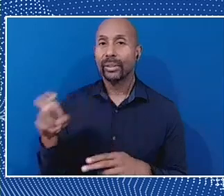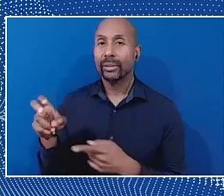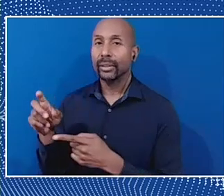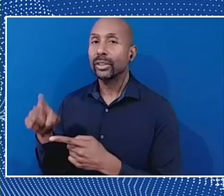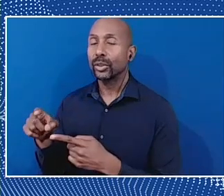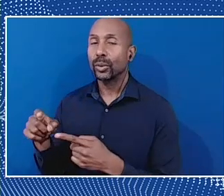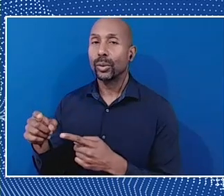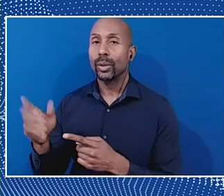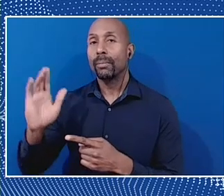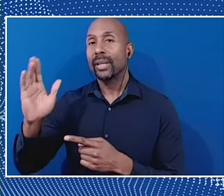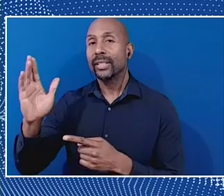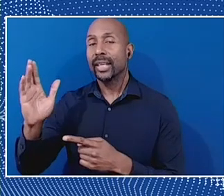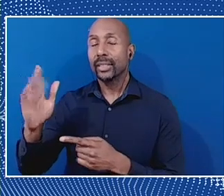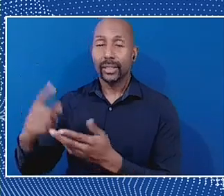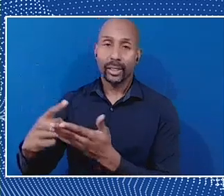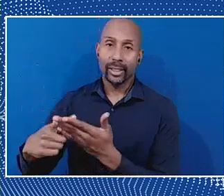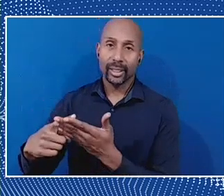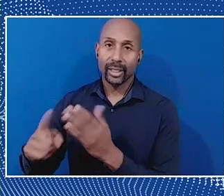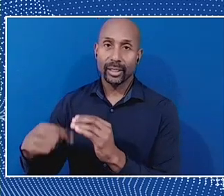discussion of paragraph D?